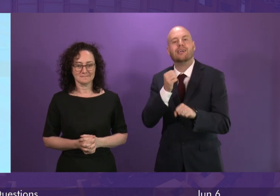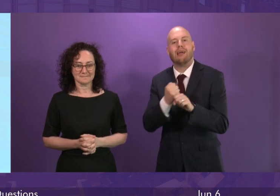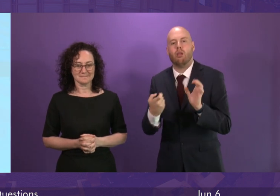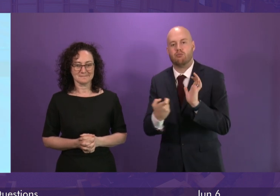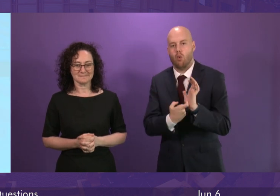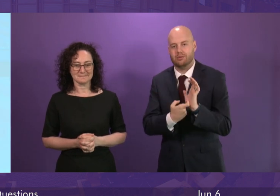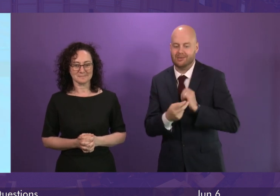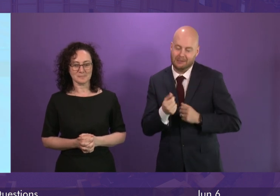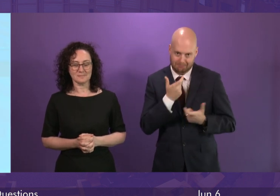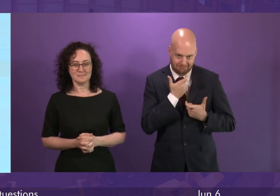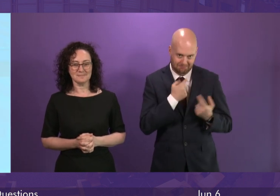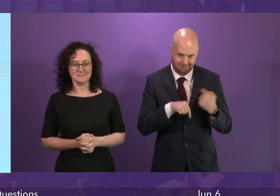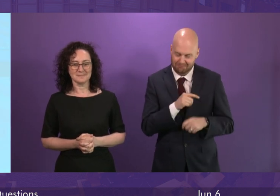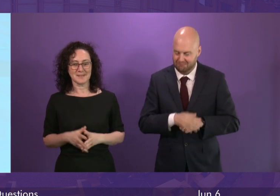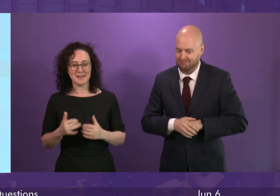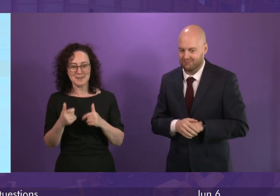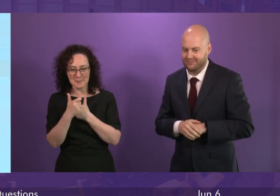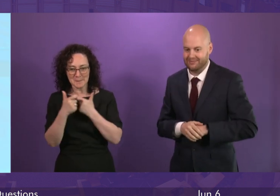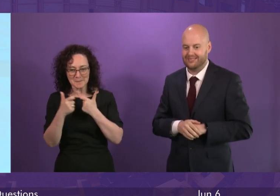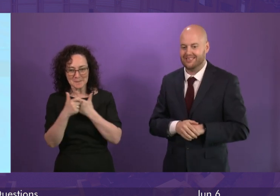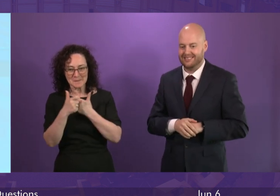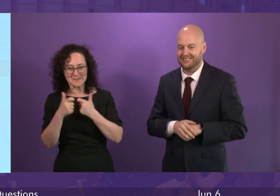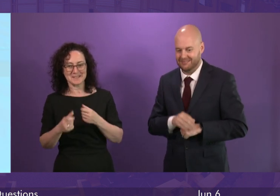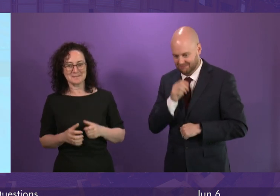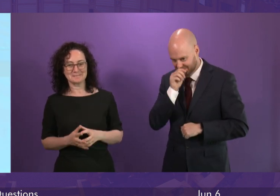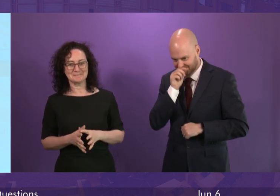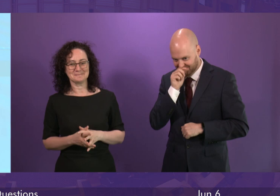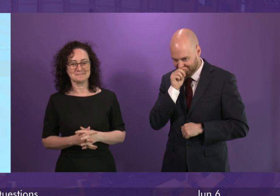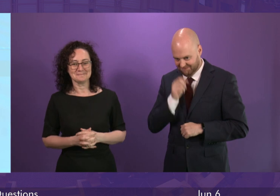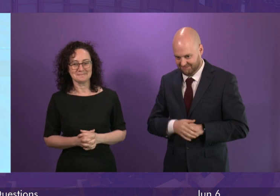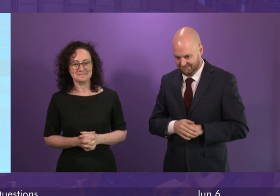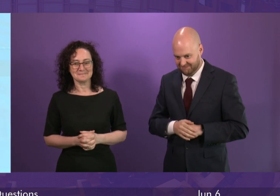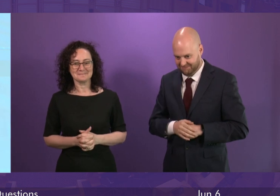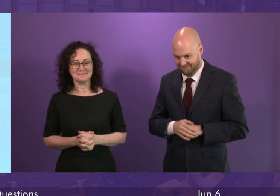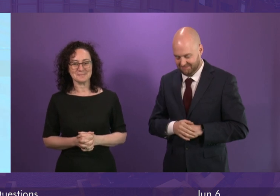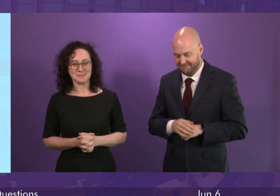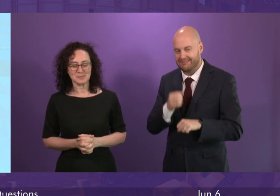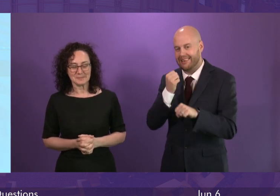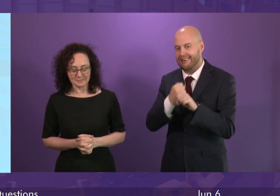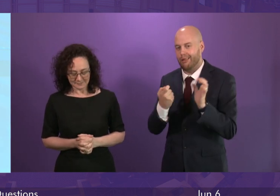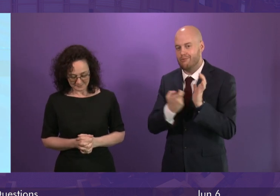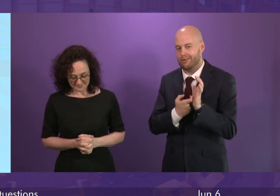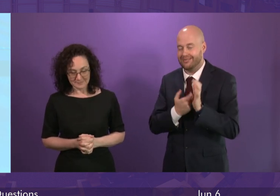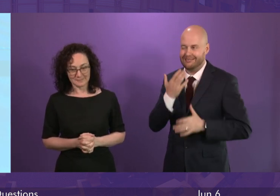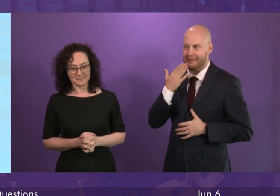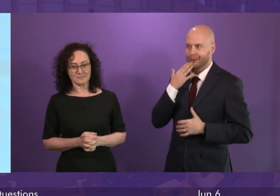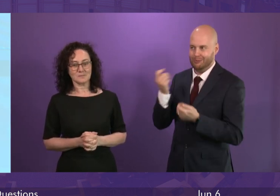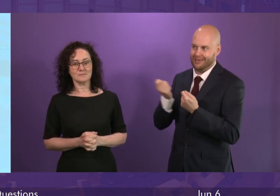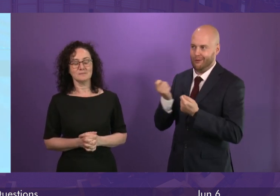Gail Ross (Caithness, Sutherland and Ross) (SNP): The National runs a letter today from